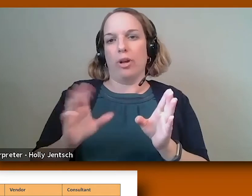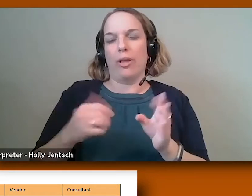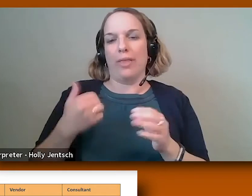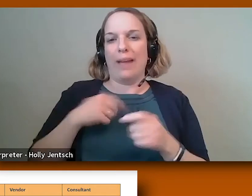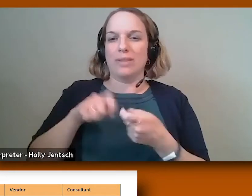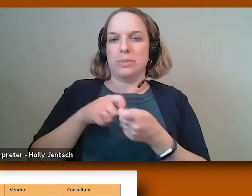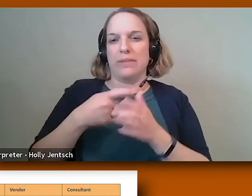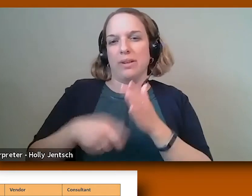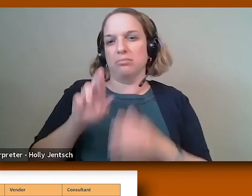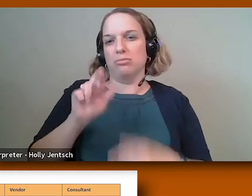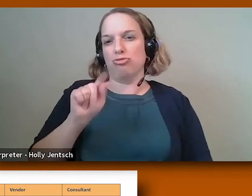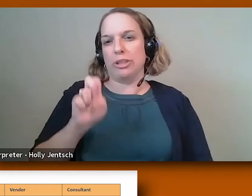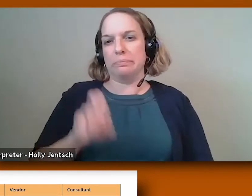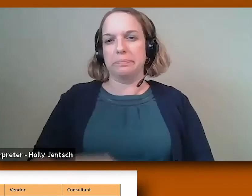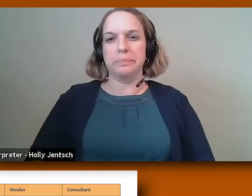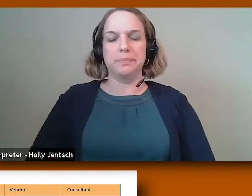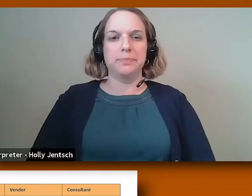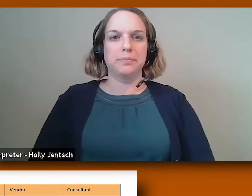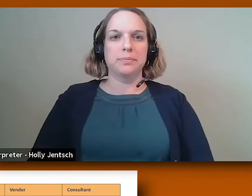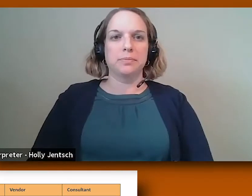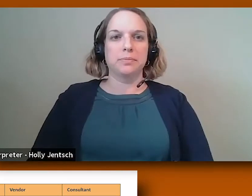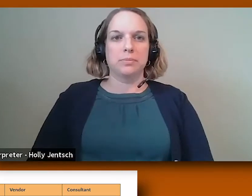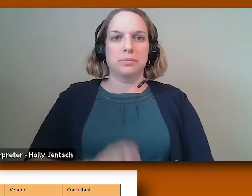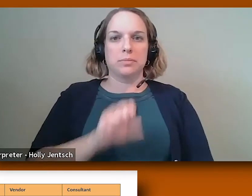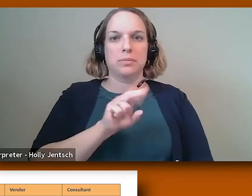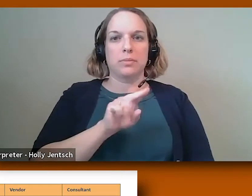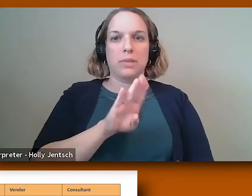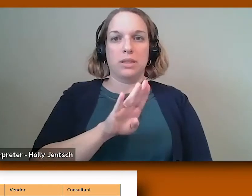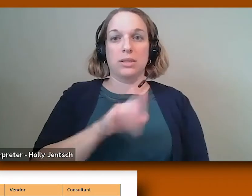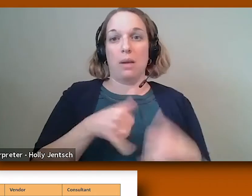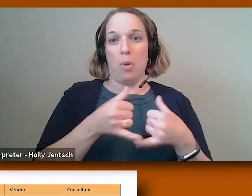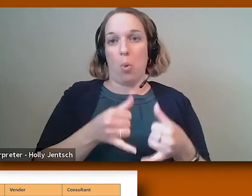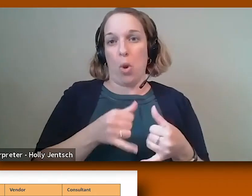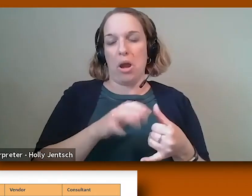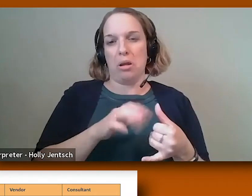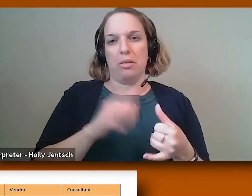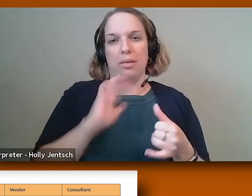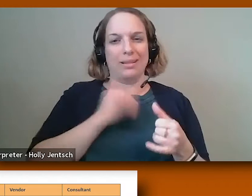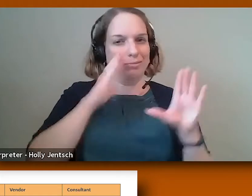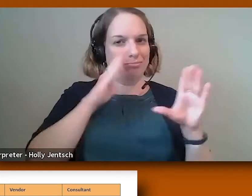Now a subaward, which is what we really want to know about is